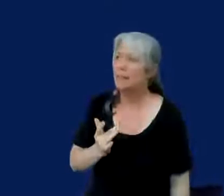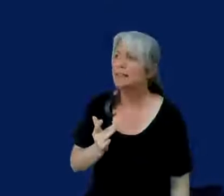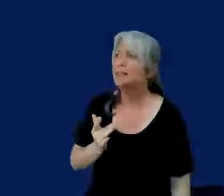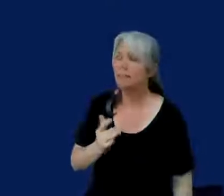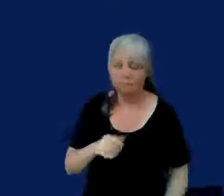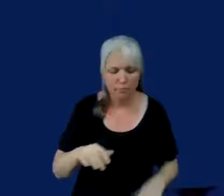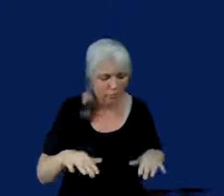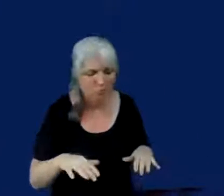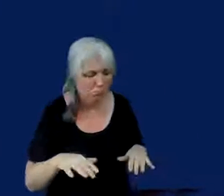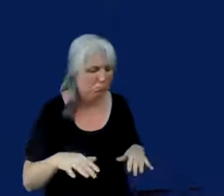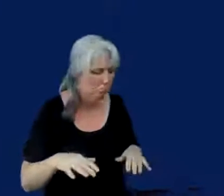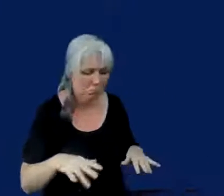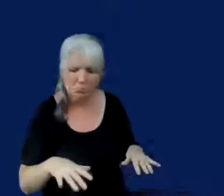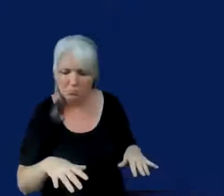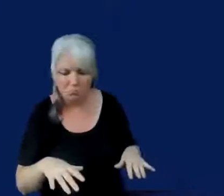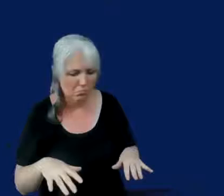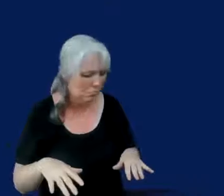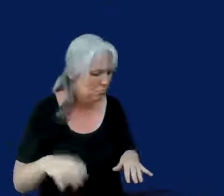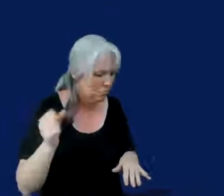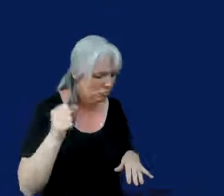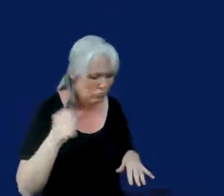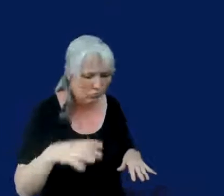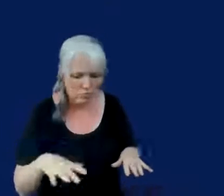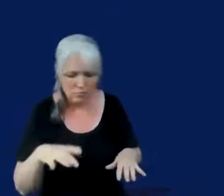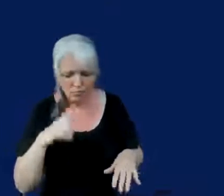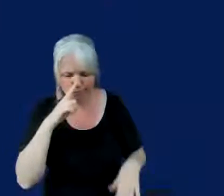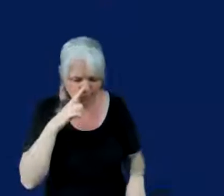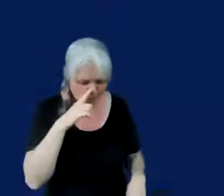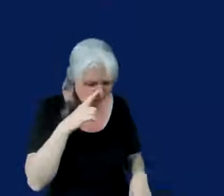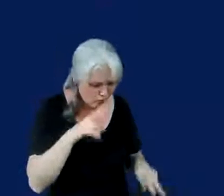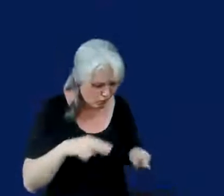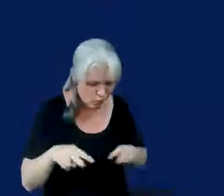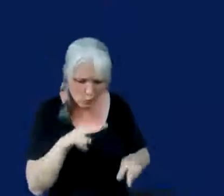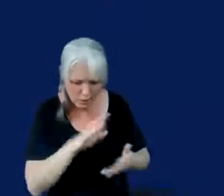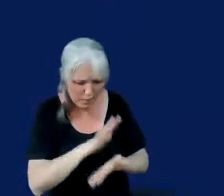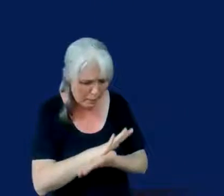“Mmmmmm-hmmm,” he said. He rubbed his nose and looked around at his papers.